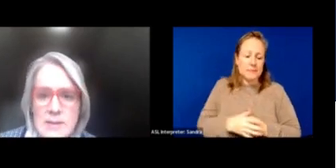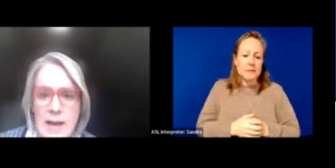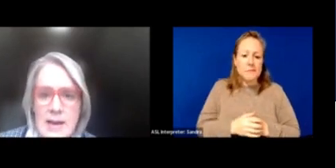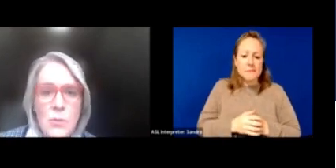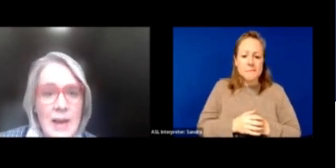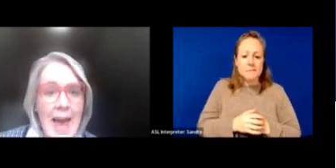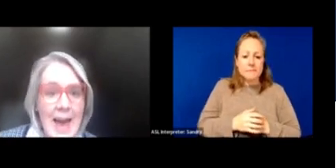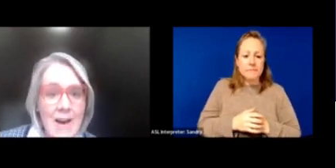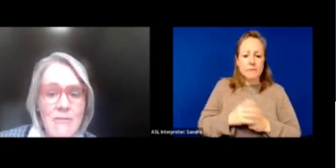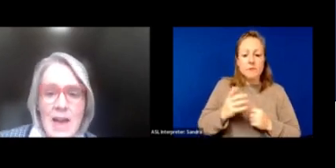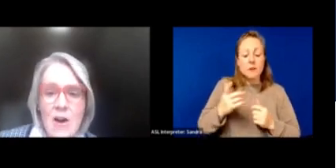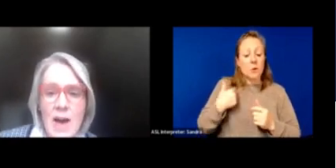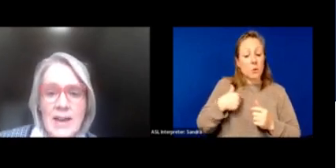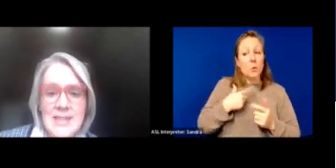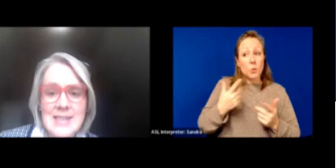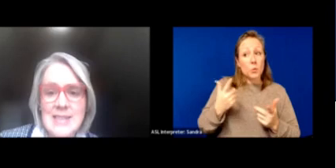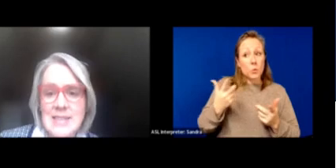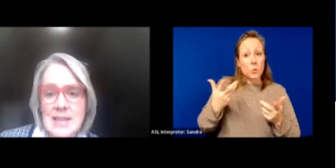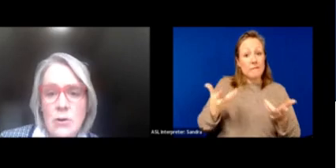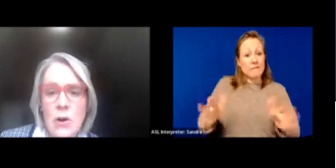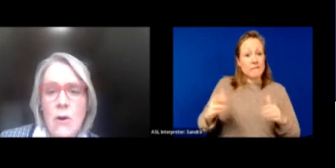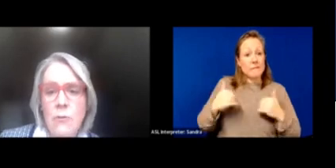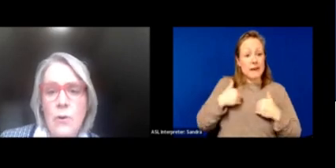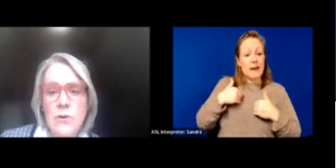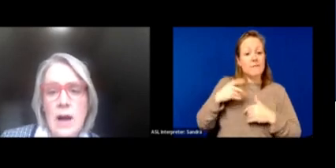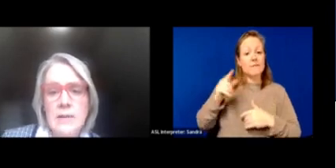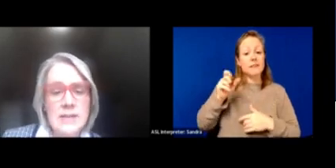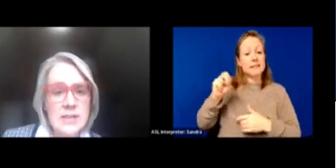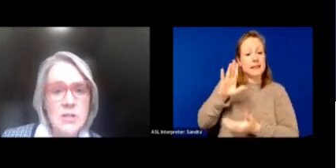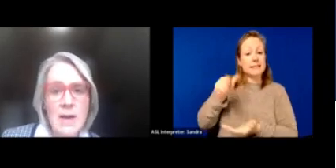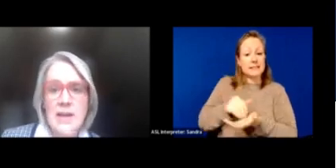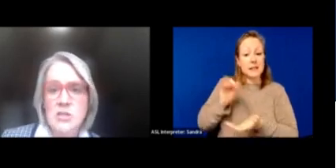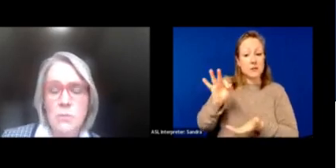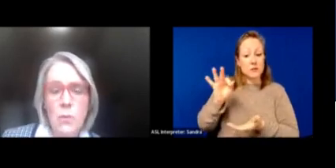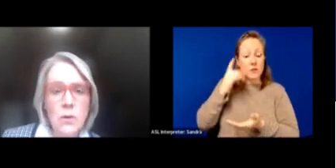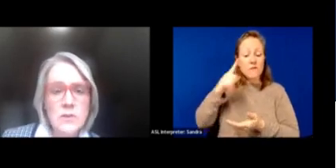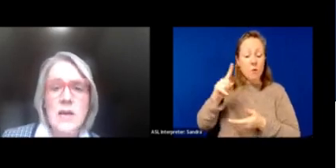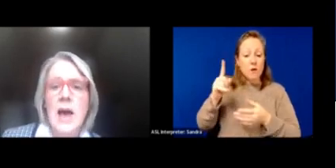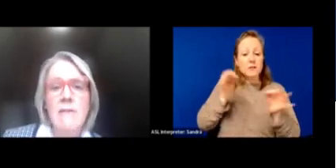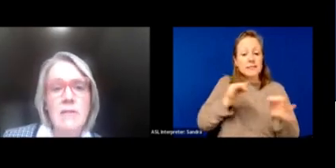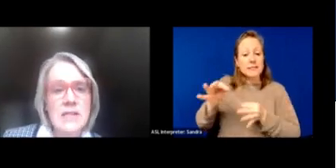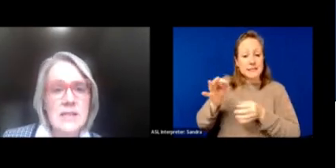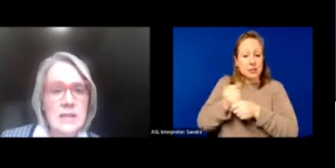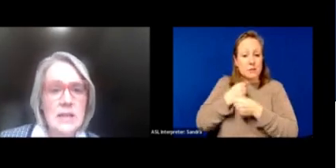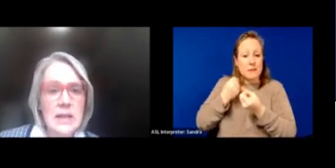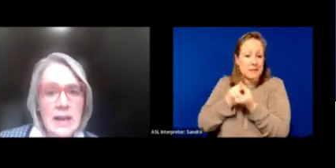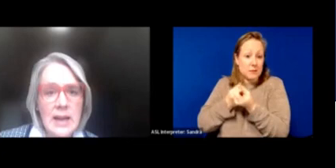process. We have now a Tennessee center for decision making support. I have listed the link